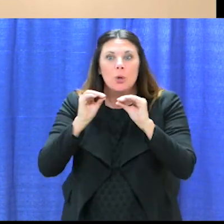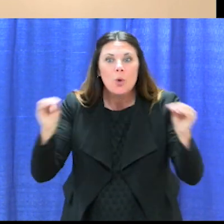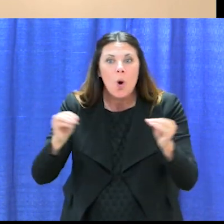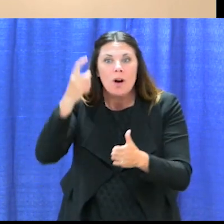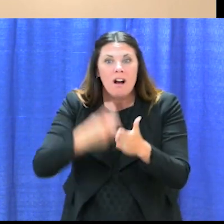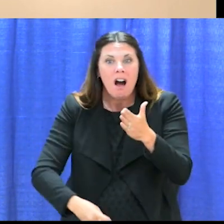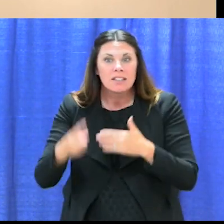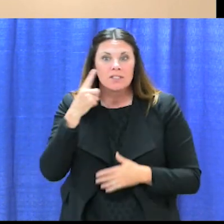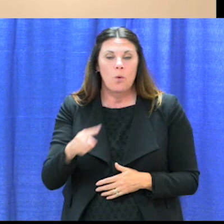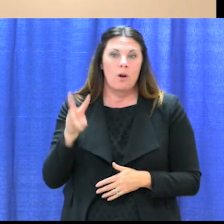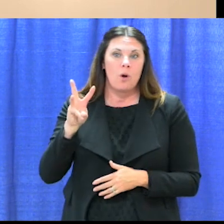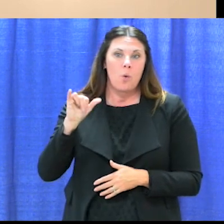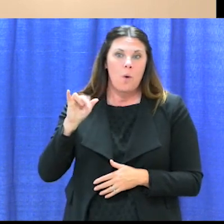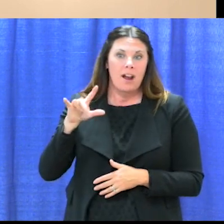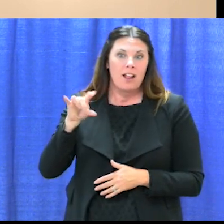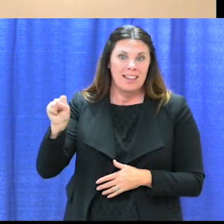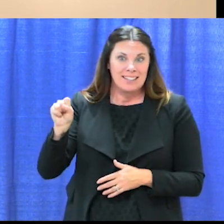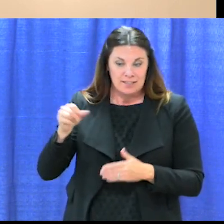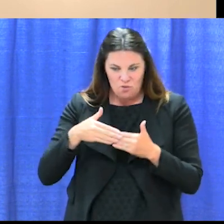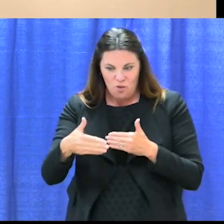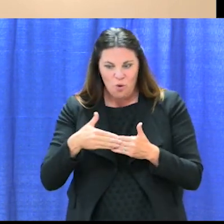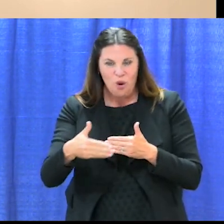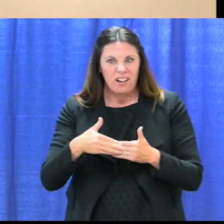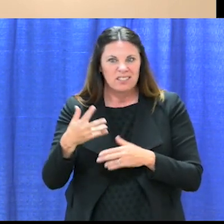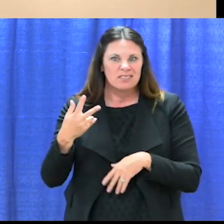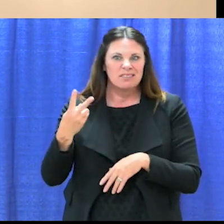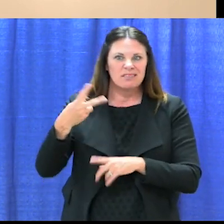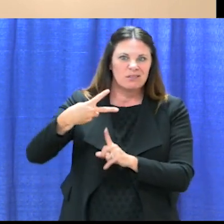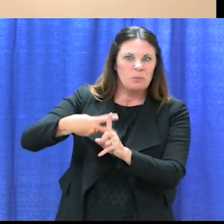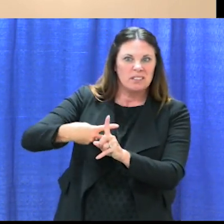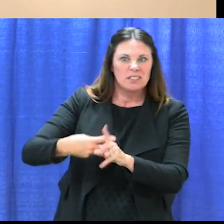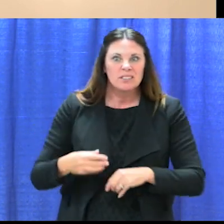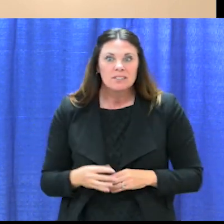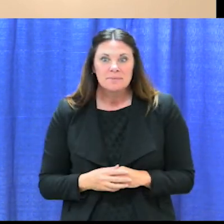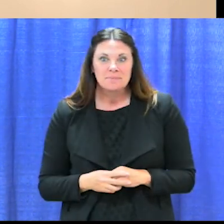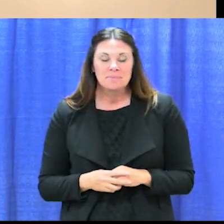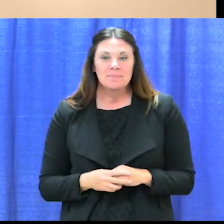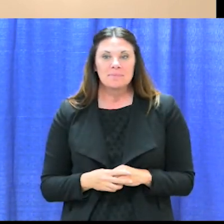And then in terms of devices while we're not a device manufacturer we have worked with